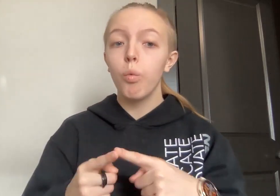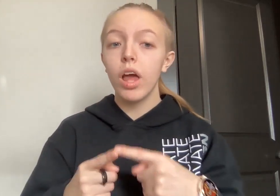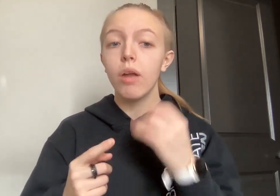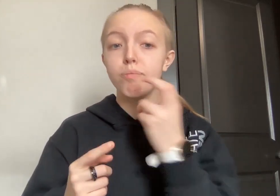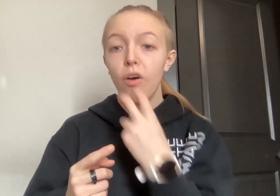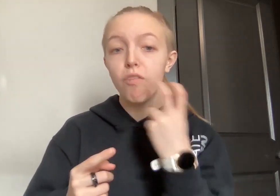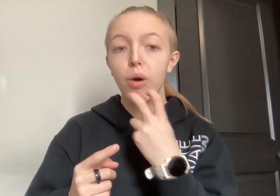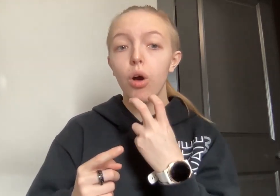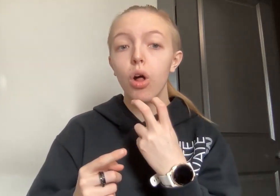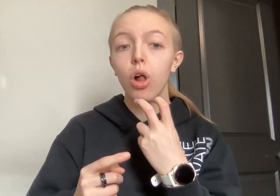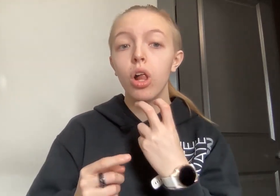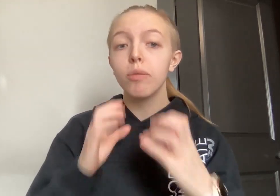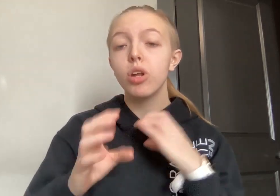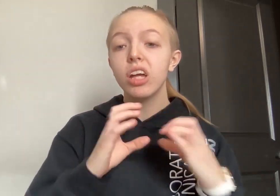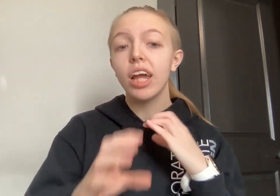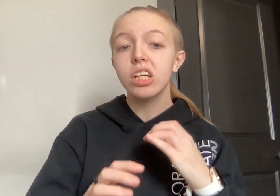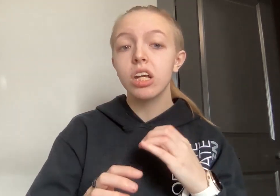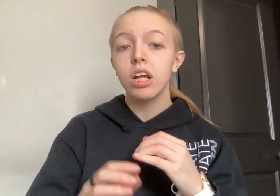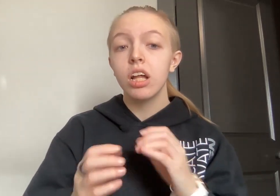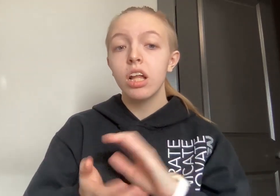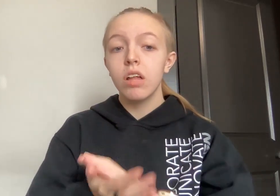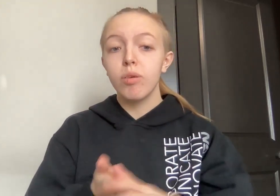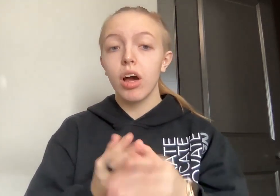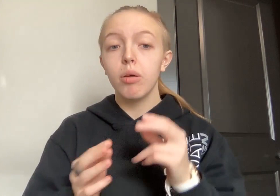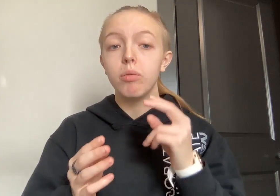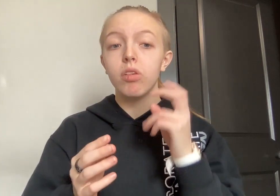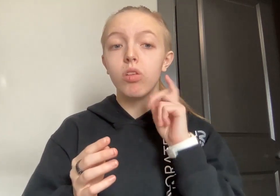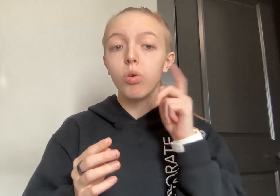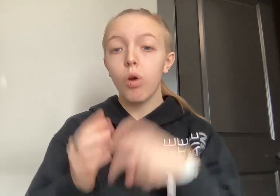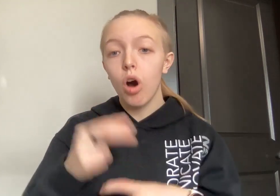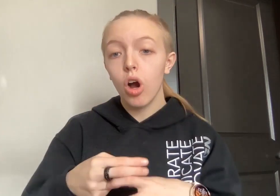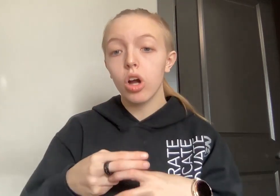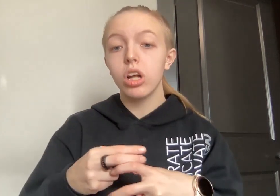when verbal communication becomes too hard